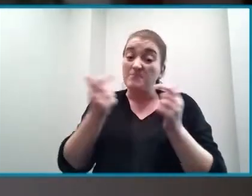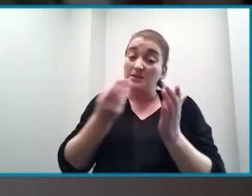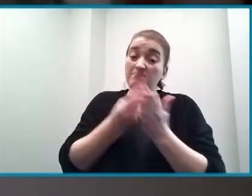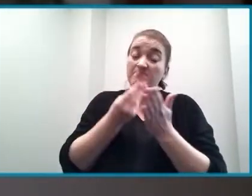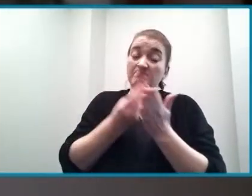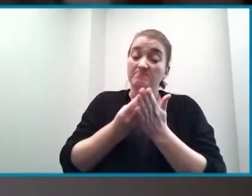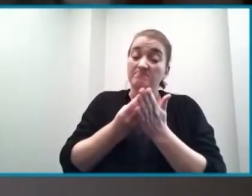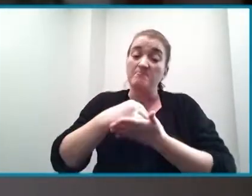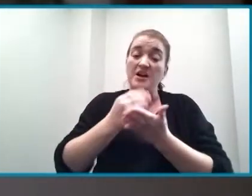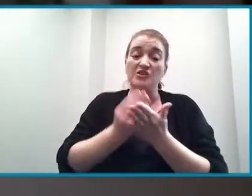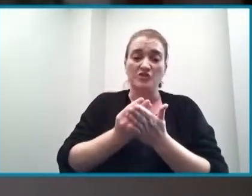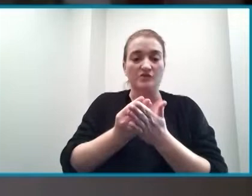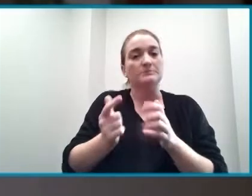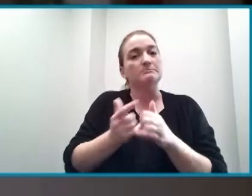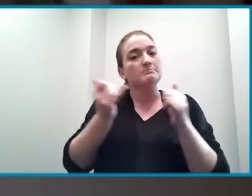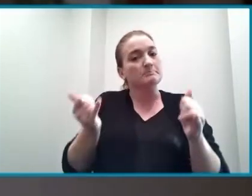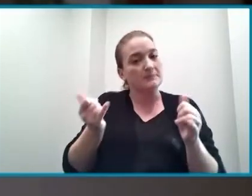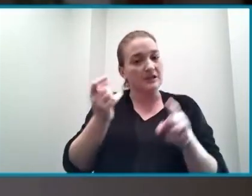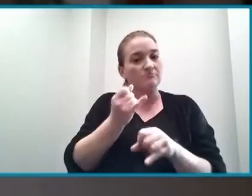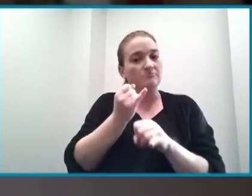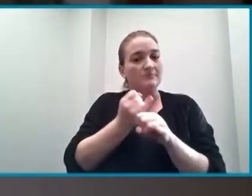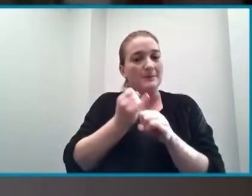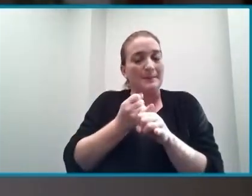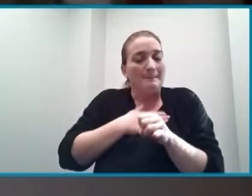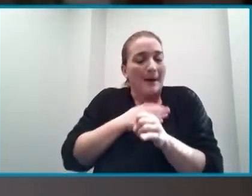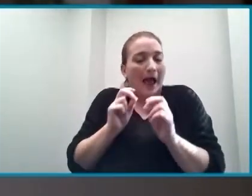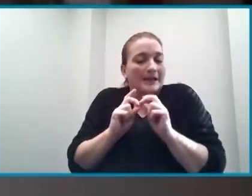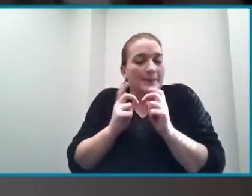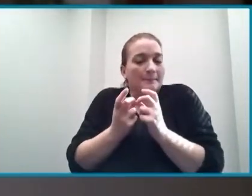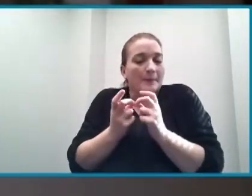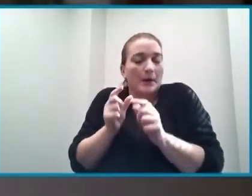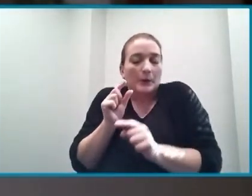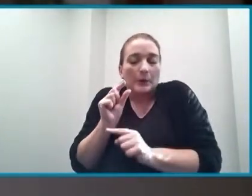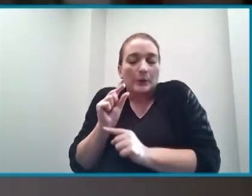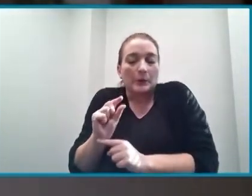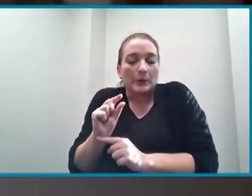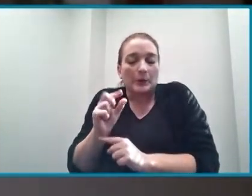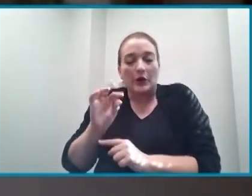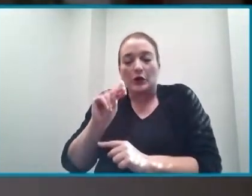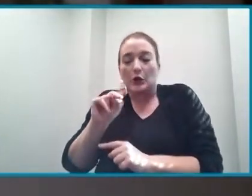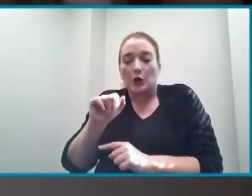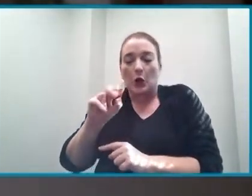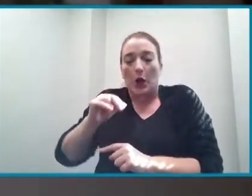My department is like a little non-profit living inside of The Old Globe,